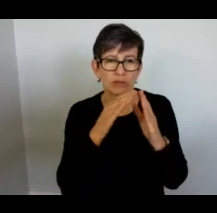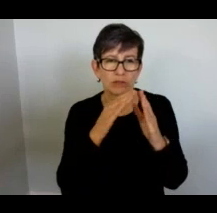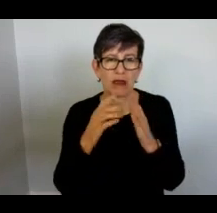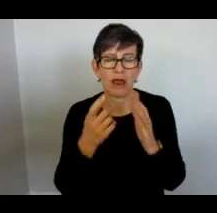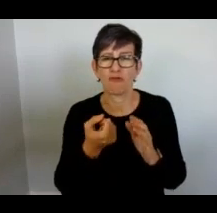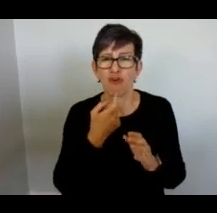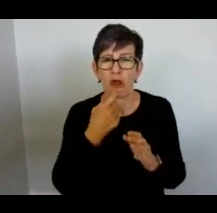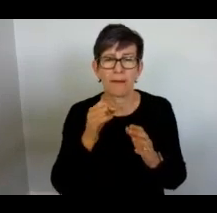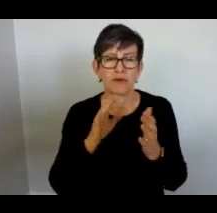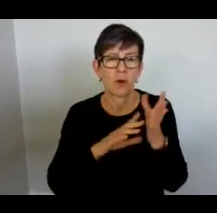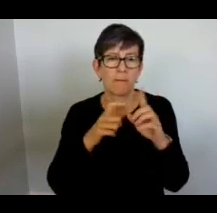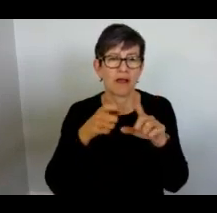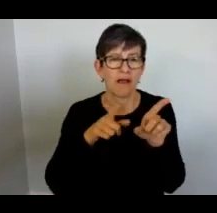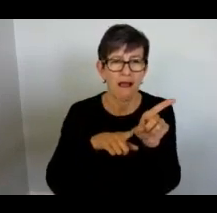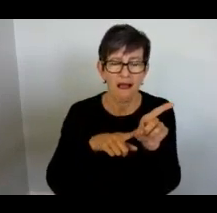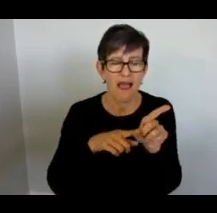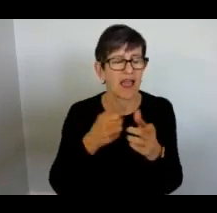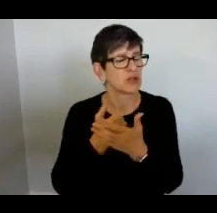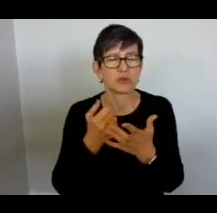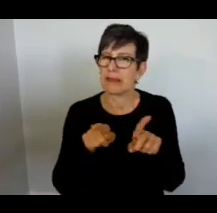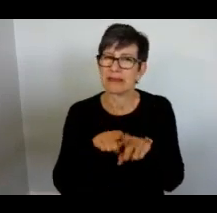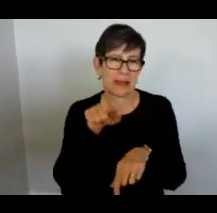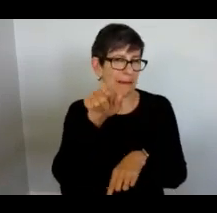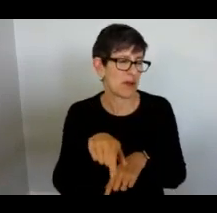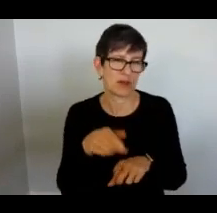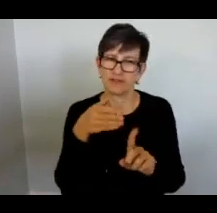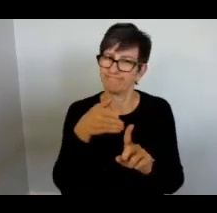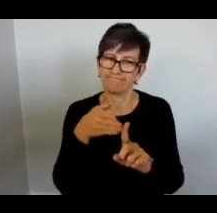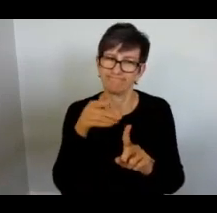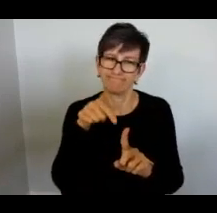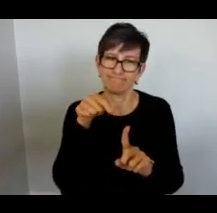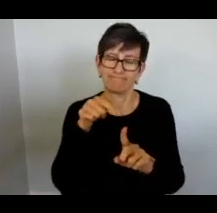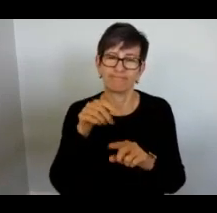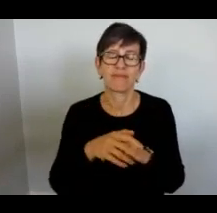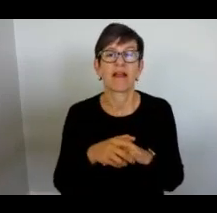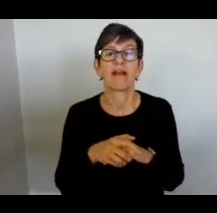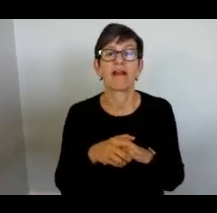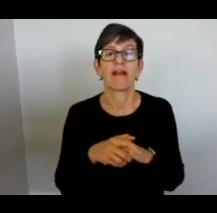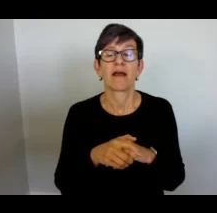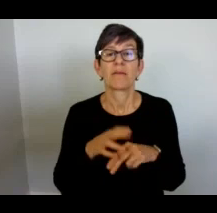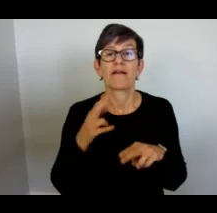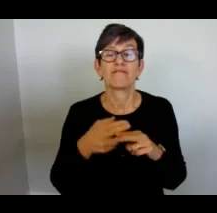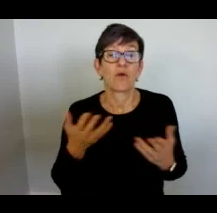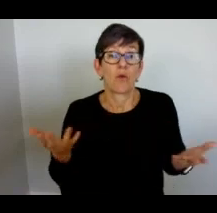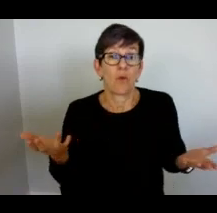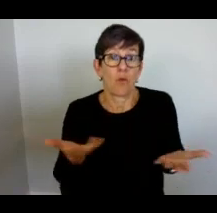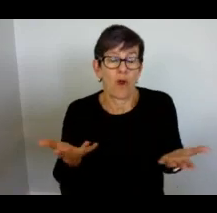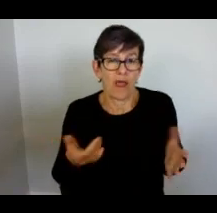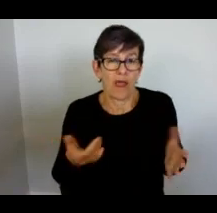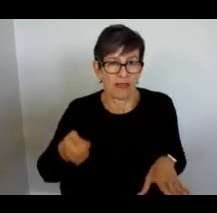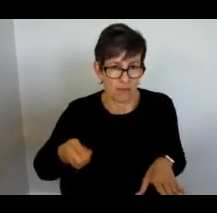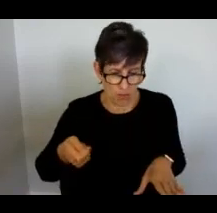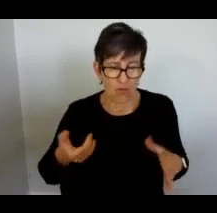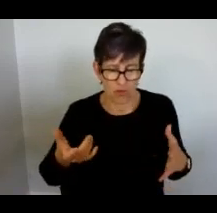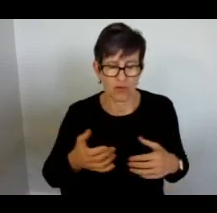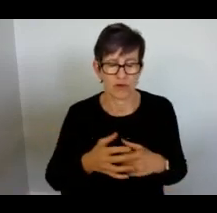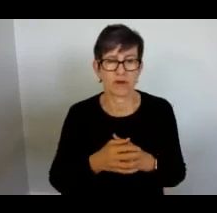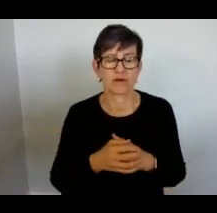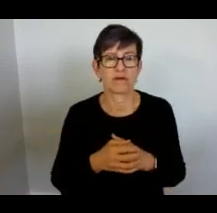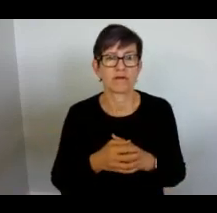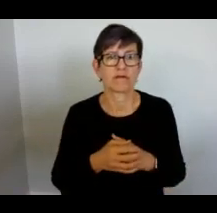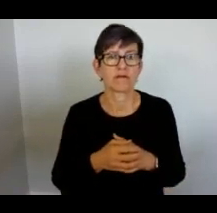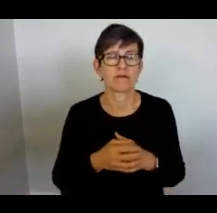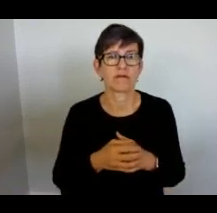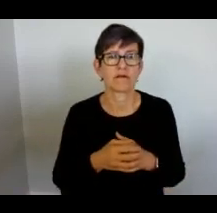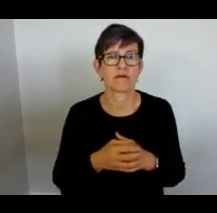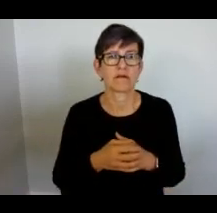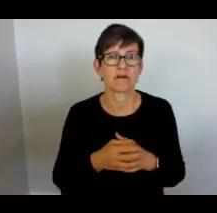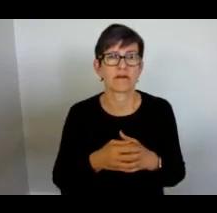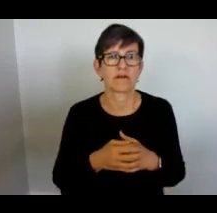but in terms of court locations where matters are heard, I would note that there are